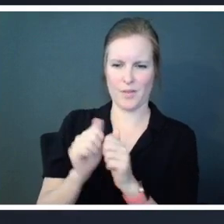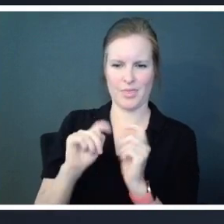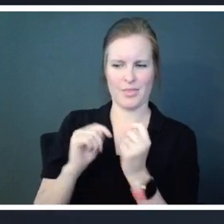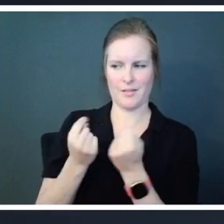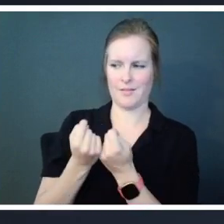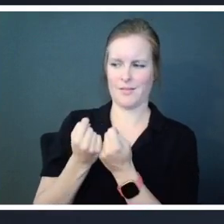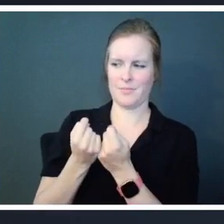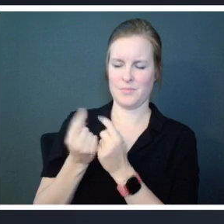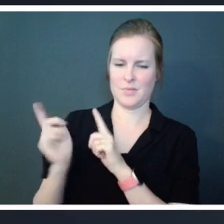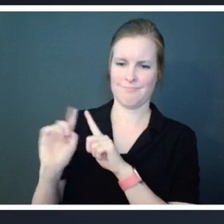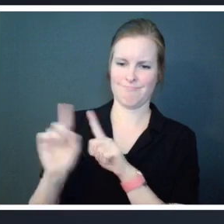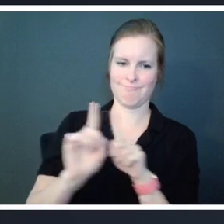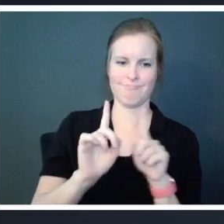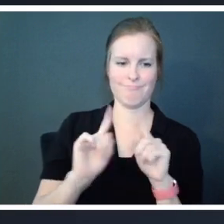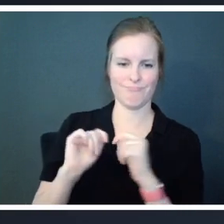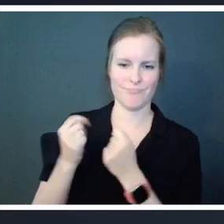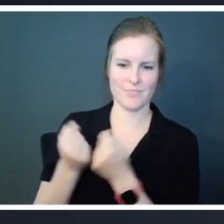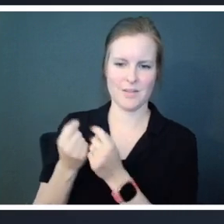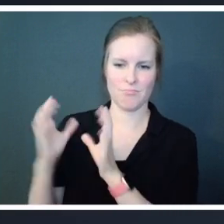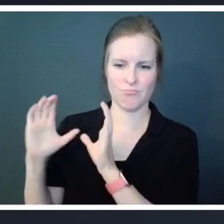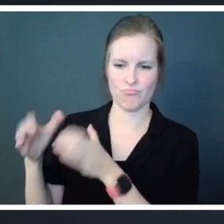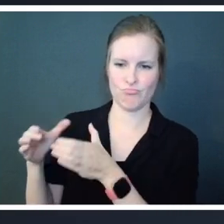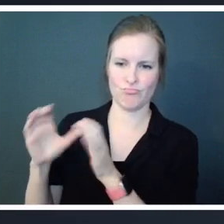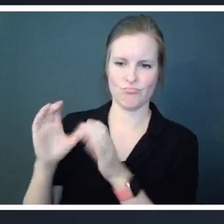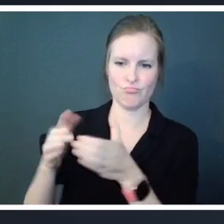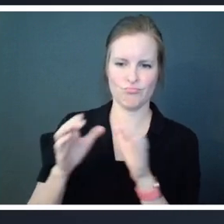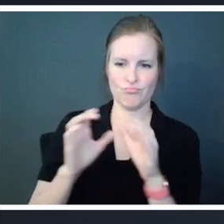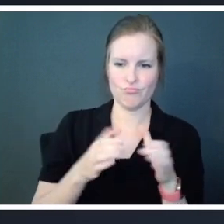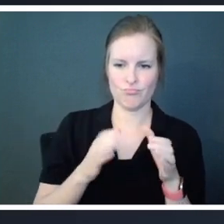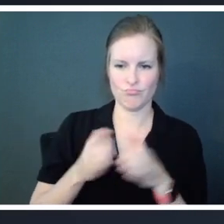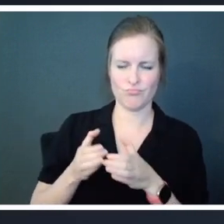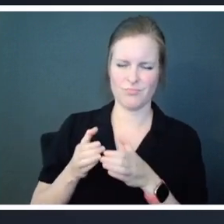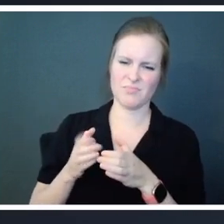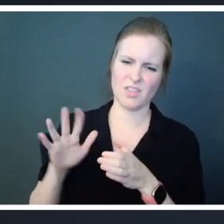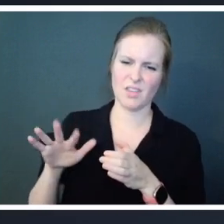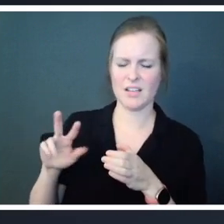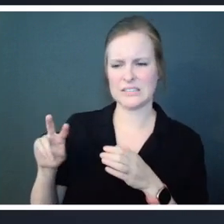are, you know, in their, like, second and third year of high school. So, not even kind of, like,